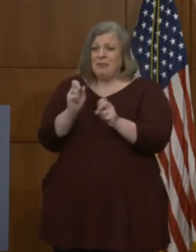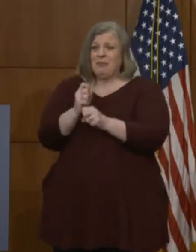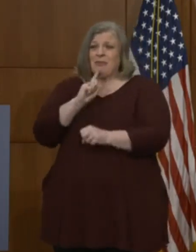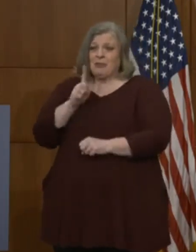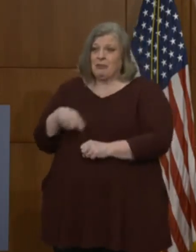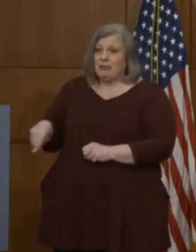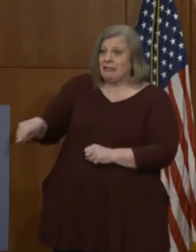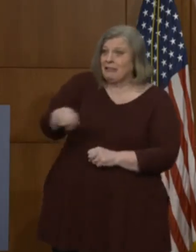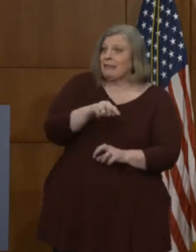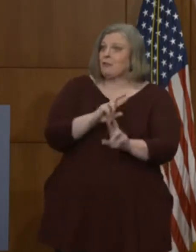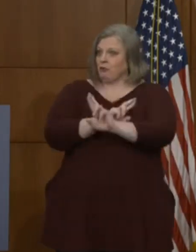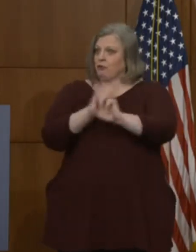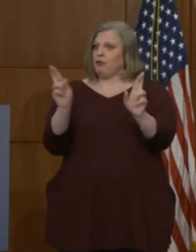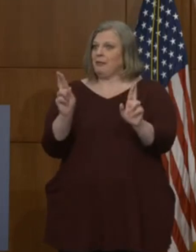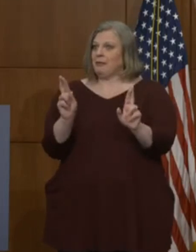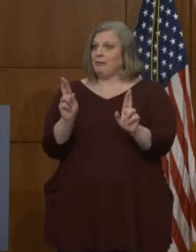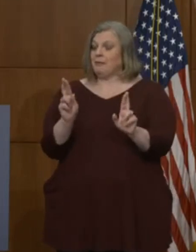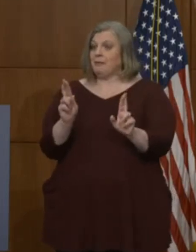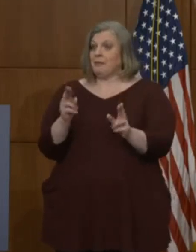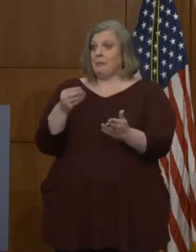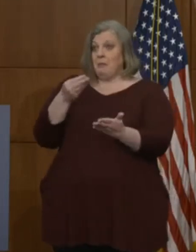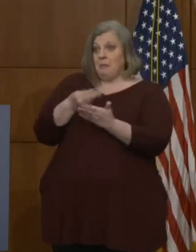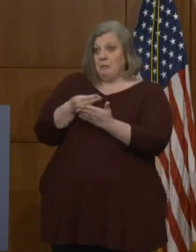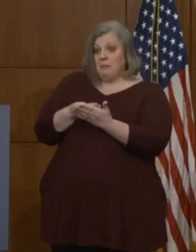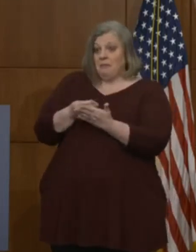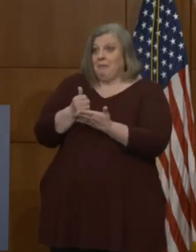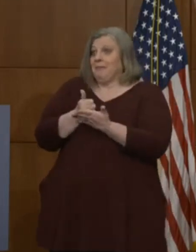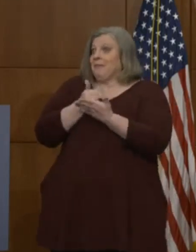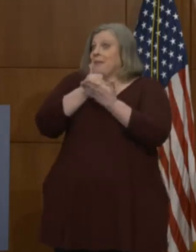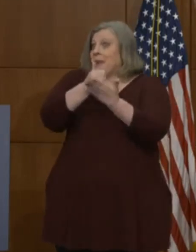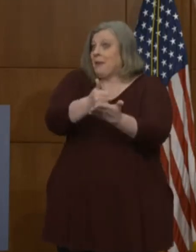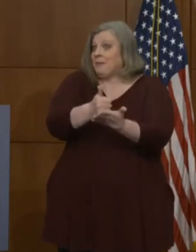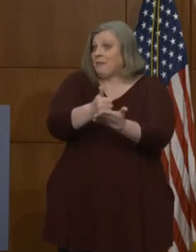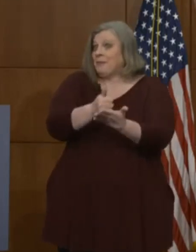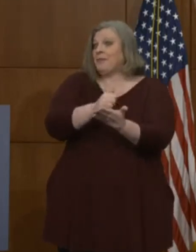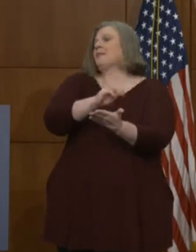POSSIBLE TO DO SO. THESE MEASURES SHOULD HELP SOME OF MEASURES SHOULD HELP SOME OF OUR CHILD CARE CENTER STAY OPEN OUR CHILD CARE CENTER STAY OPEN TO SERVE THE CHILDREN. OF OUR